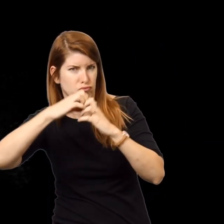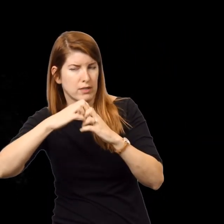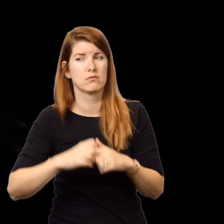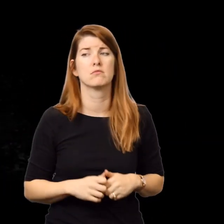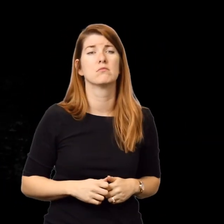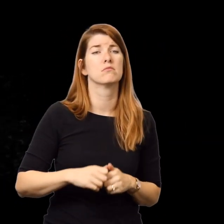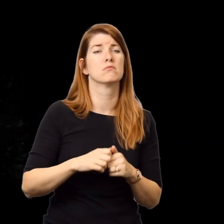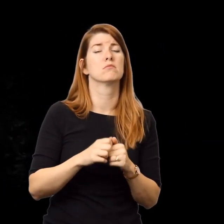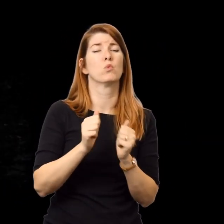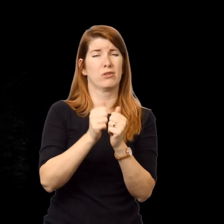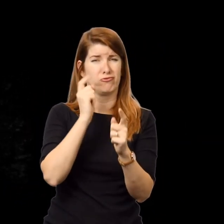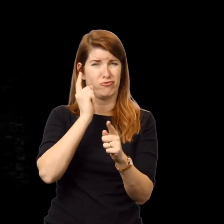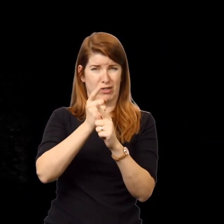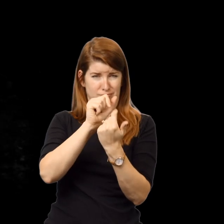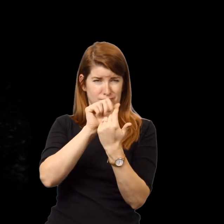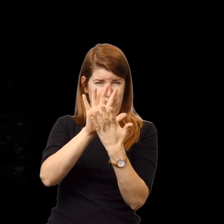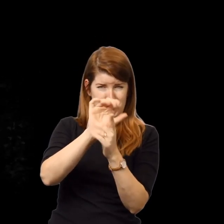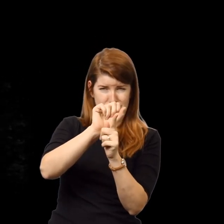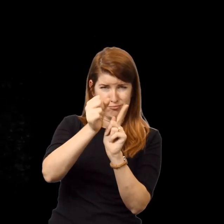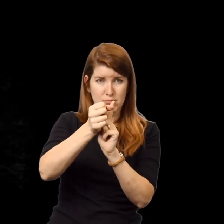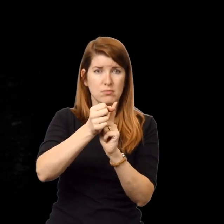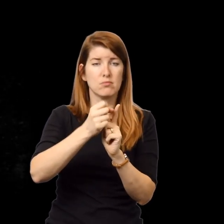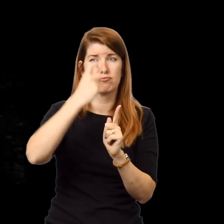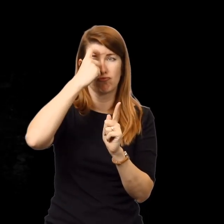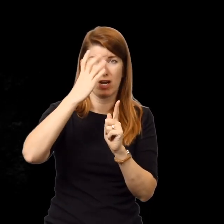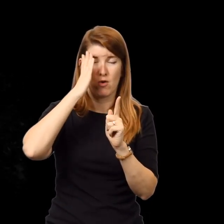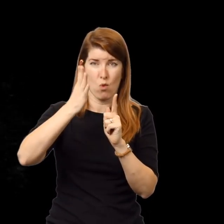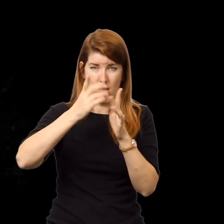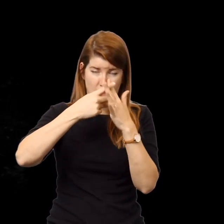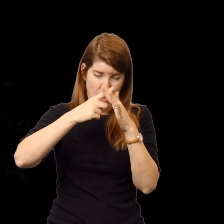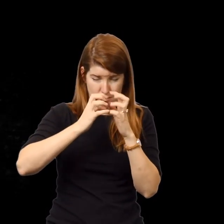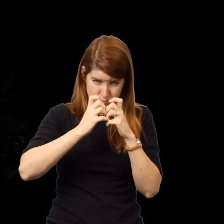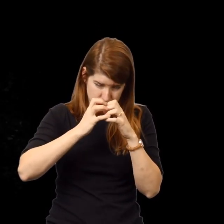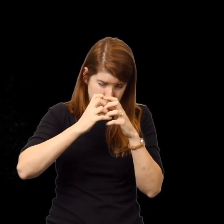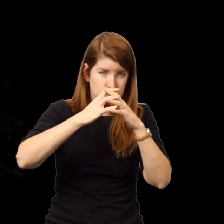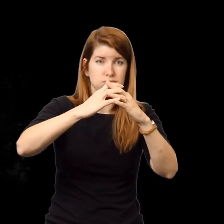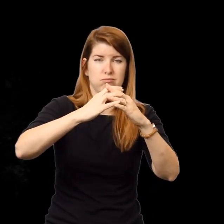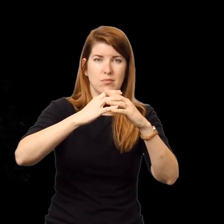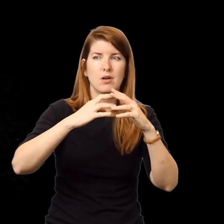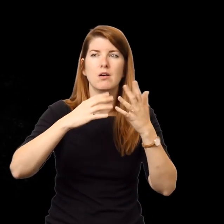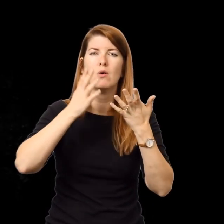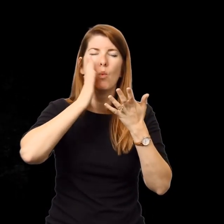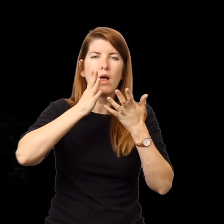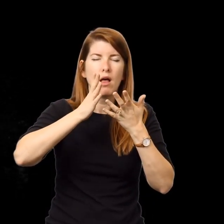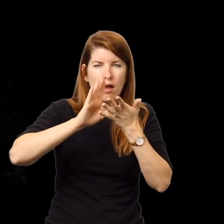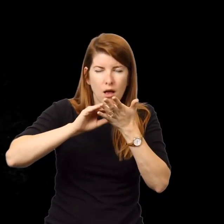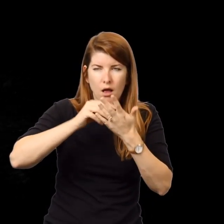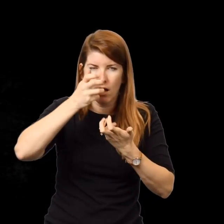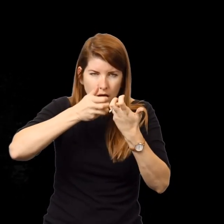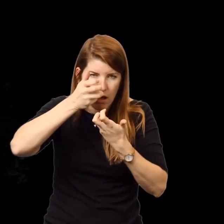If we create the right conditions, the brain will emerge and will be able to adapt, learn,